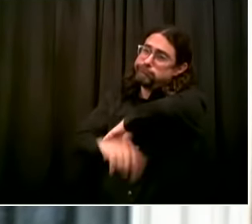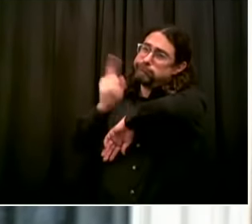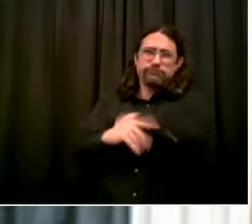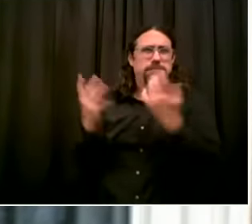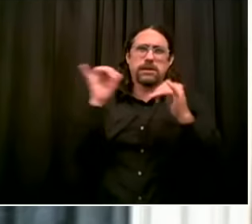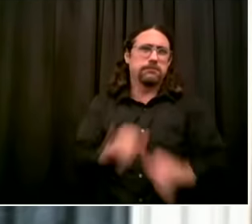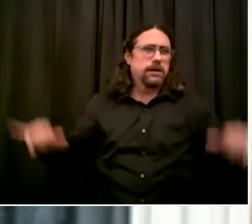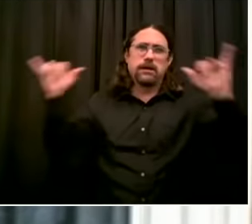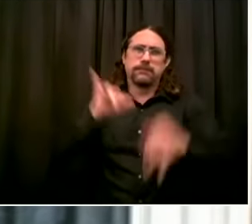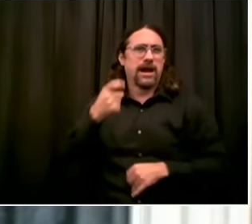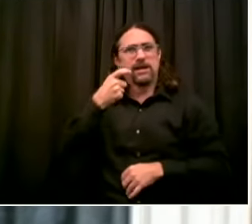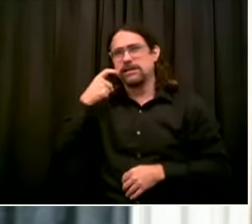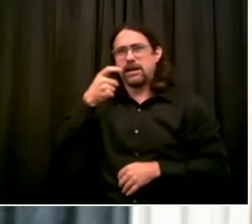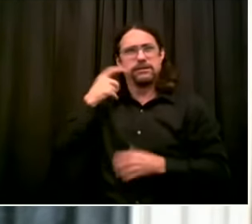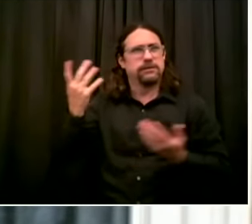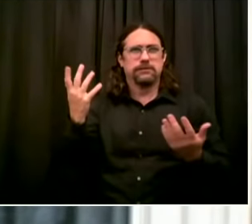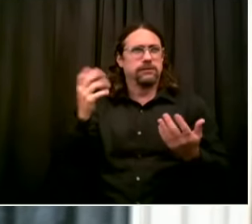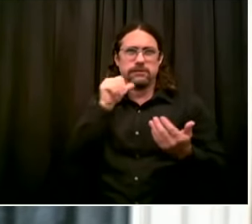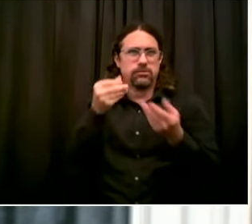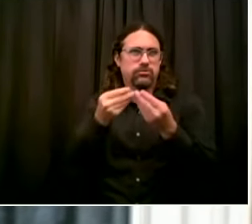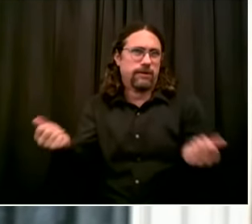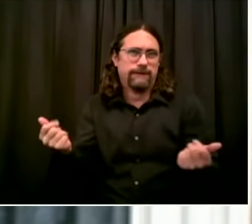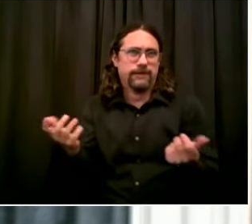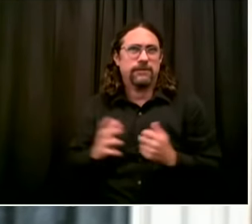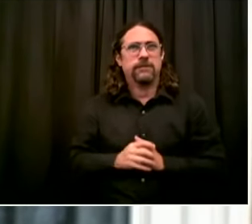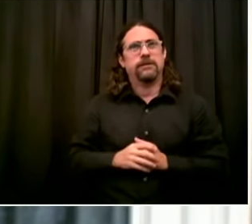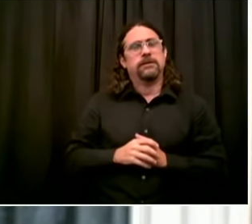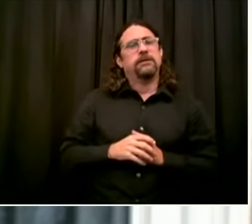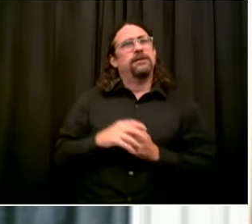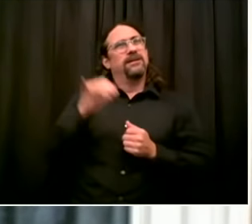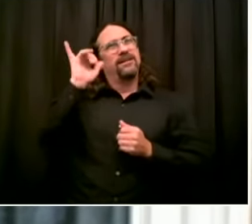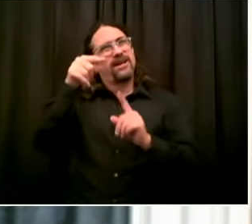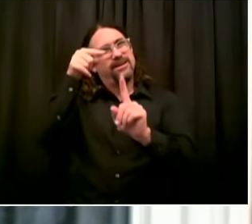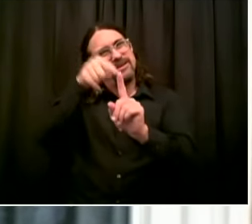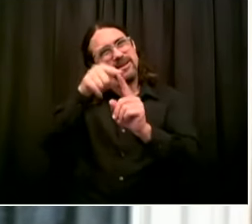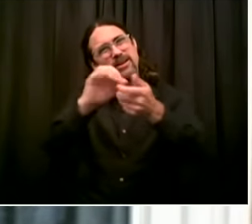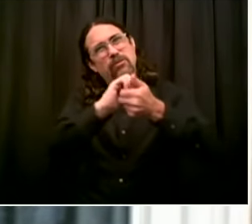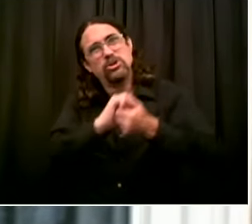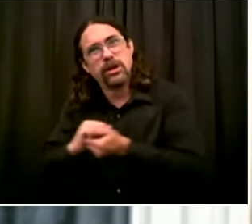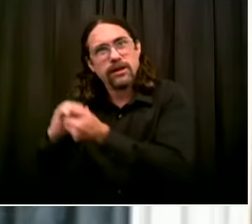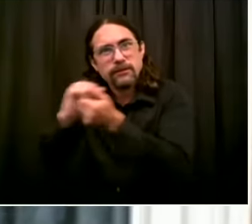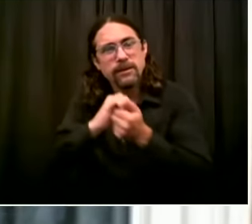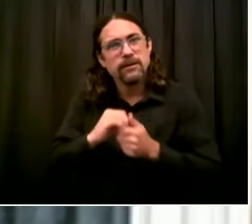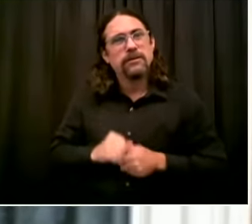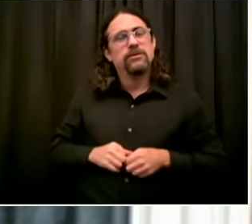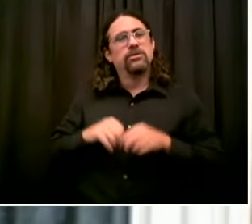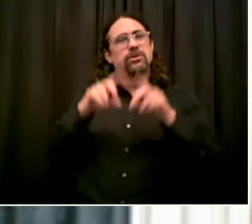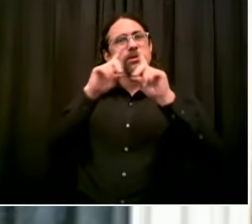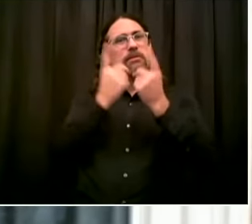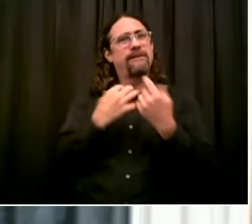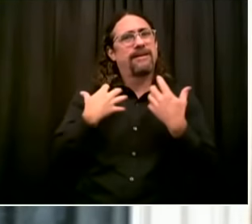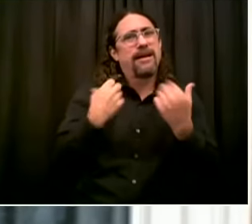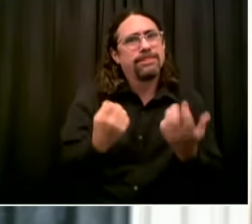TERS MOTHF EI R WORK AT THE COMMUNITY LEVEL AND WE HAVE TO INTENSIFY THOSE EFFORTS. HWEAVE HAD SO